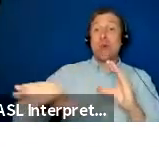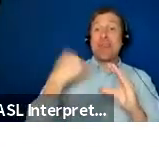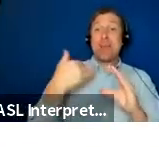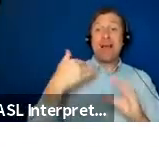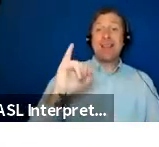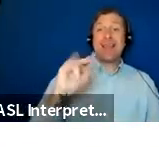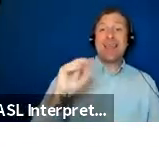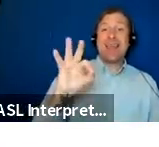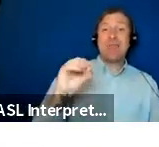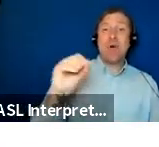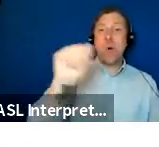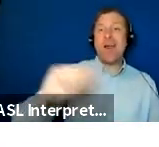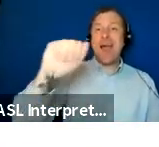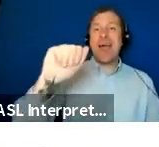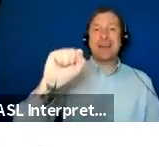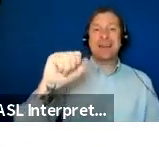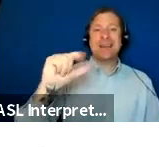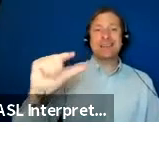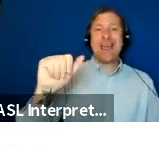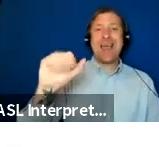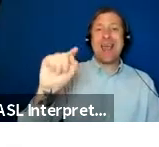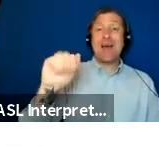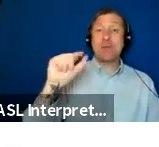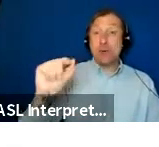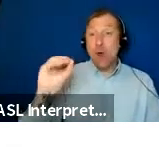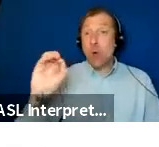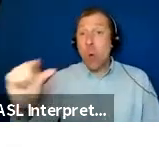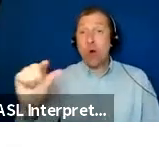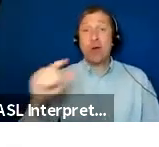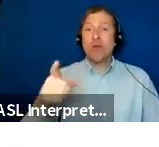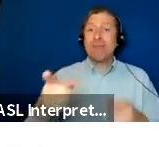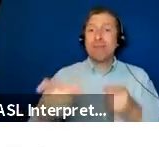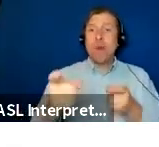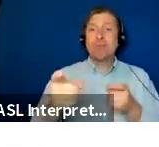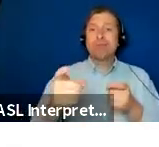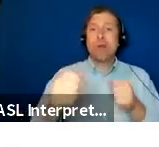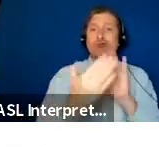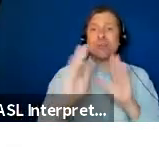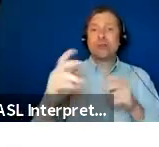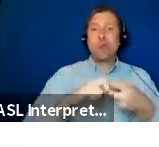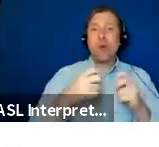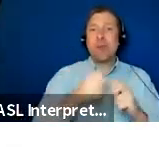and we can try to address, as quickly as possible, any questions that you might have. I don't mean questions right now during the webinar.